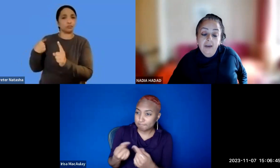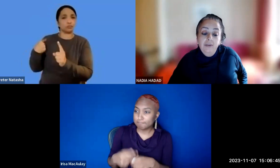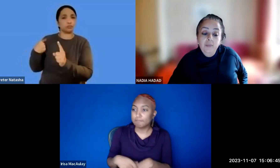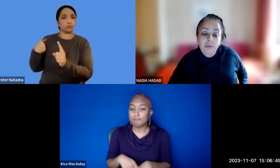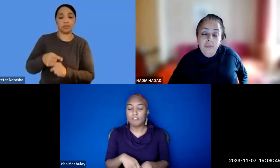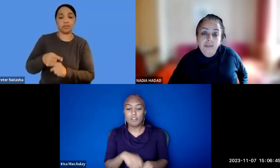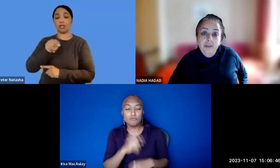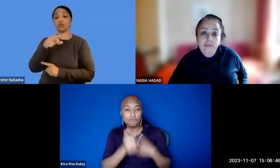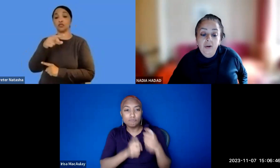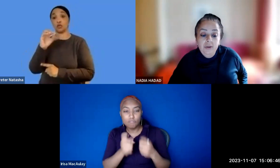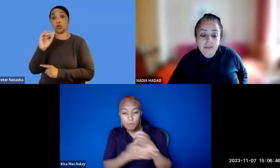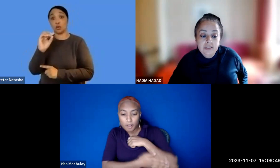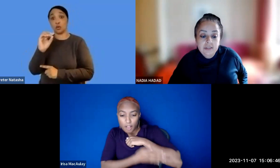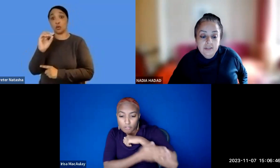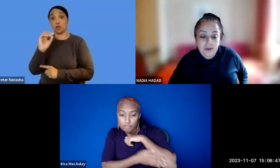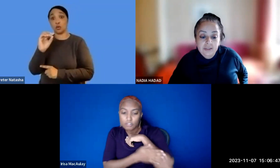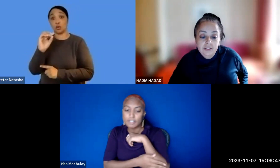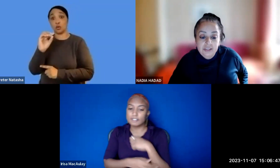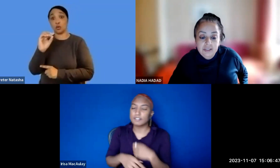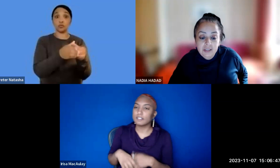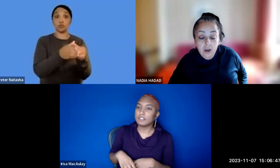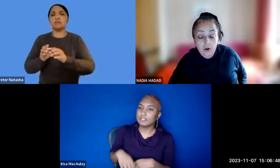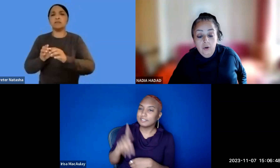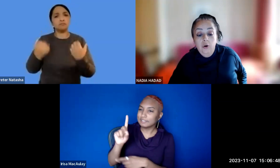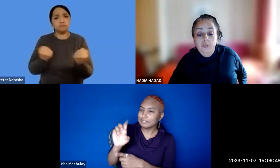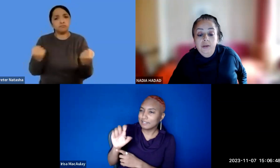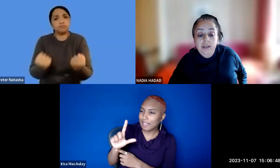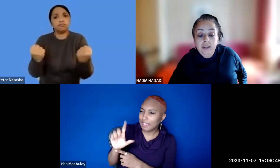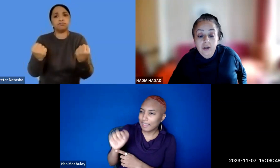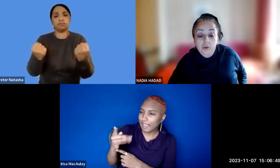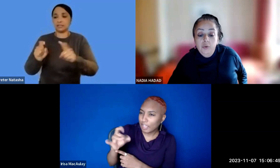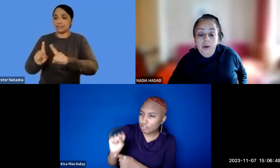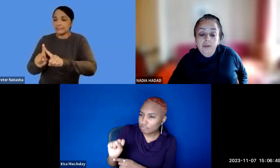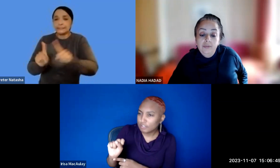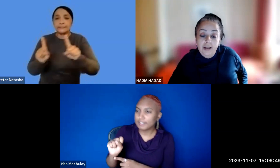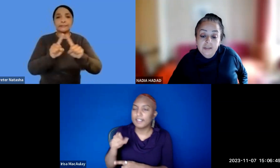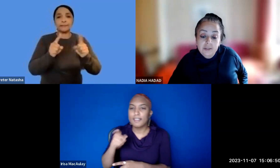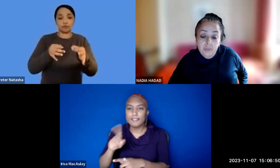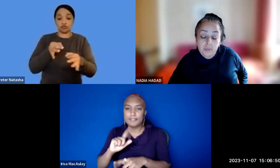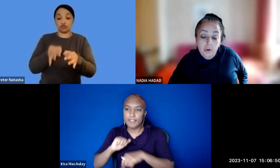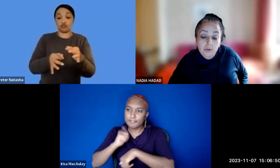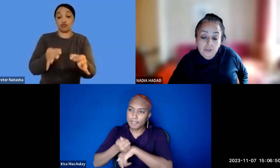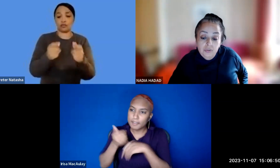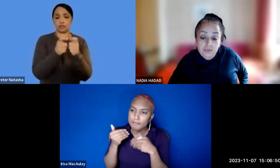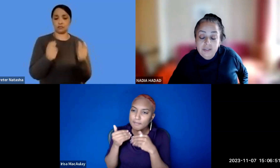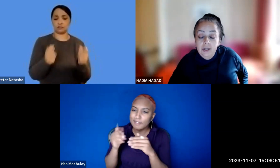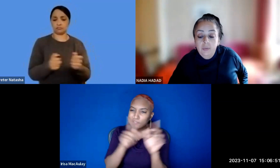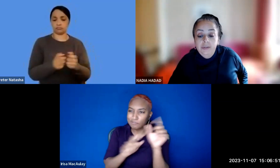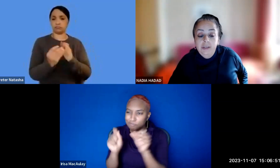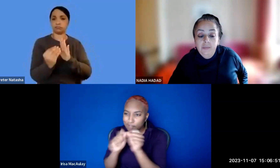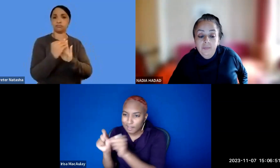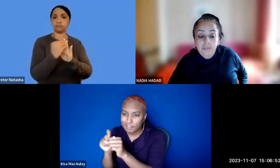have implemented various strategies globally to advance the promotion of the CRPD.